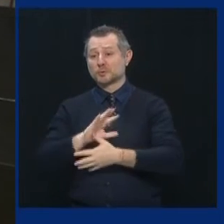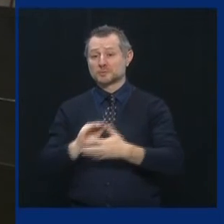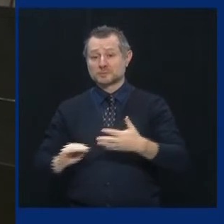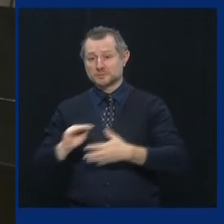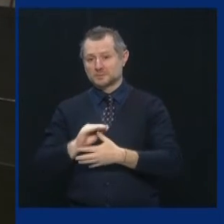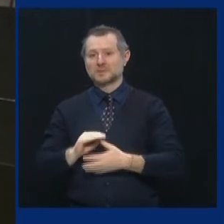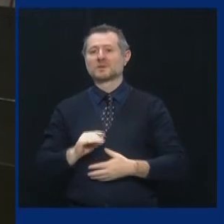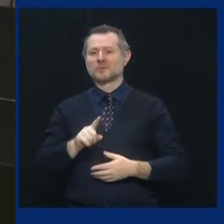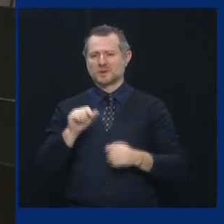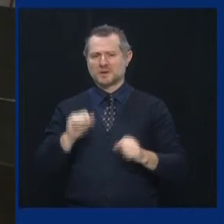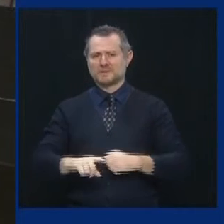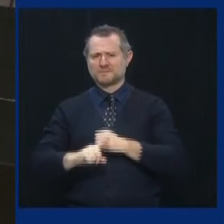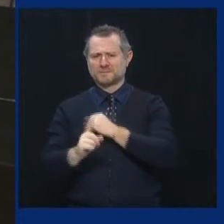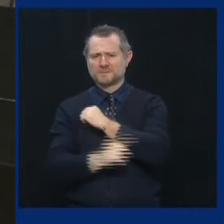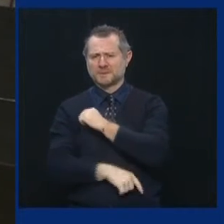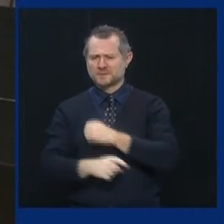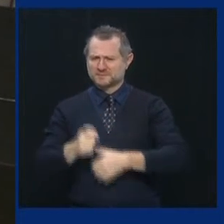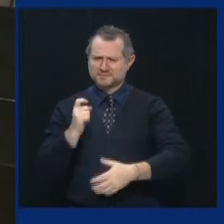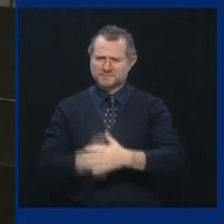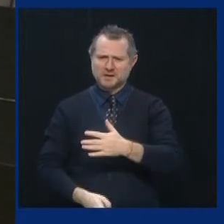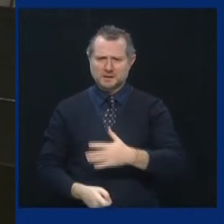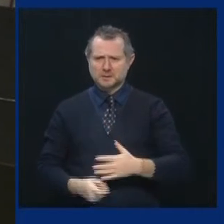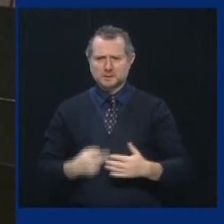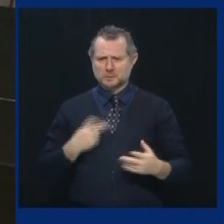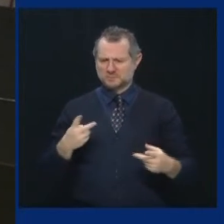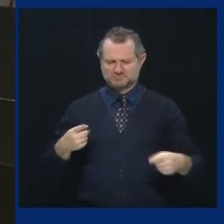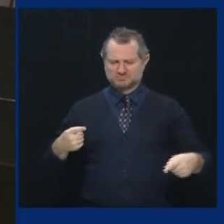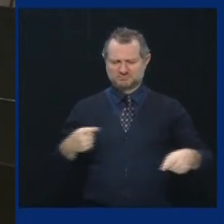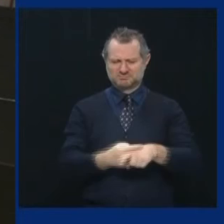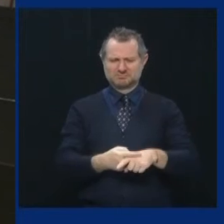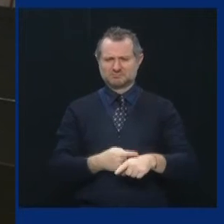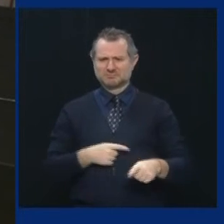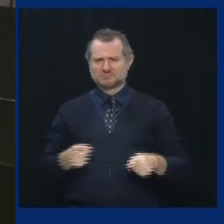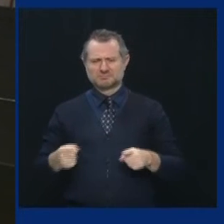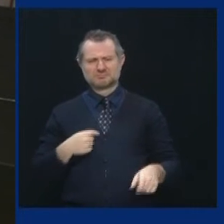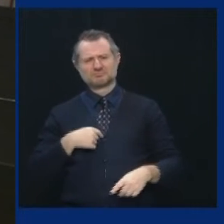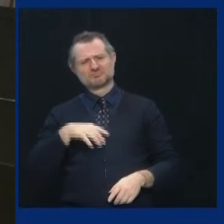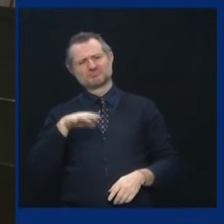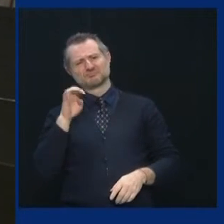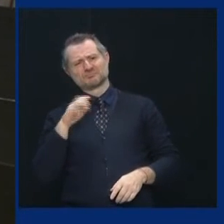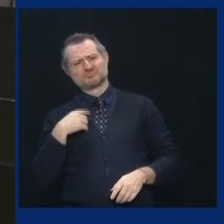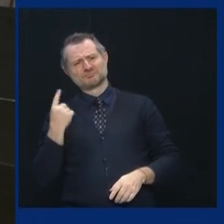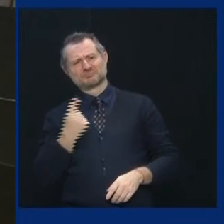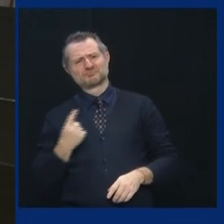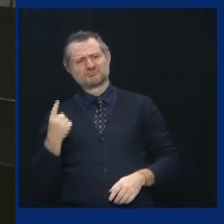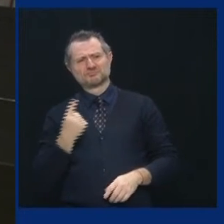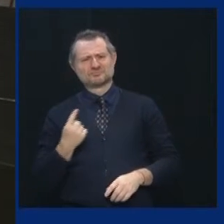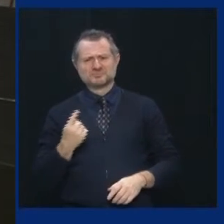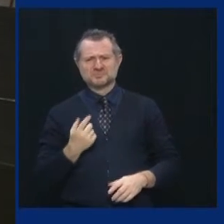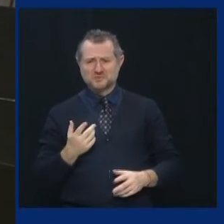THE OTHER HAND YOU'RE TELLING THEM IF THEY MESS UP THE PRIORITIZATION, THEY COULD ALSO